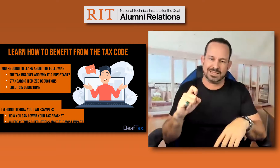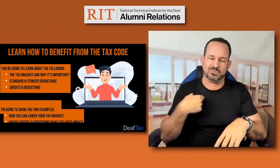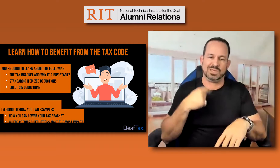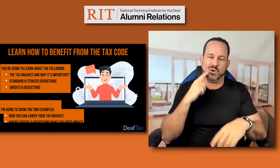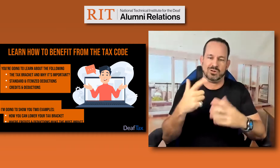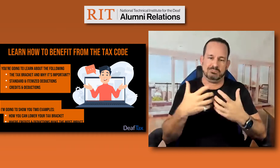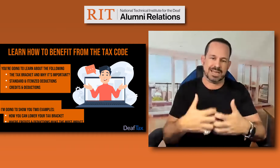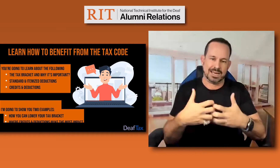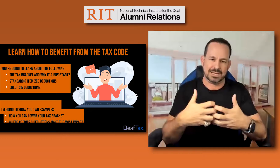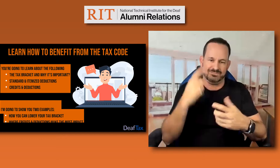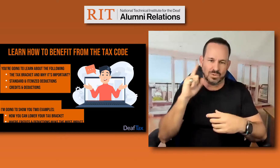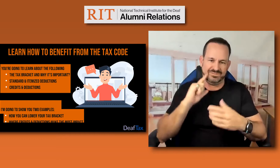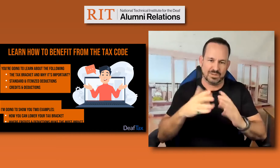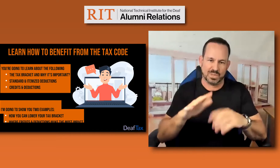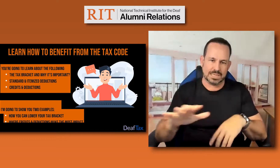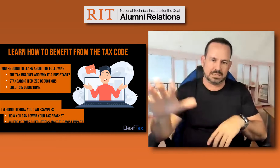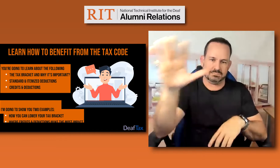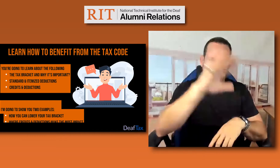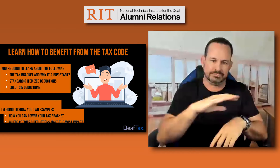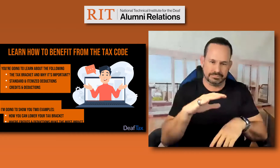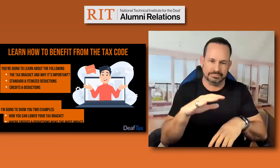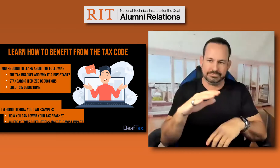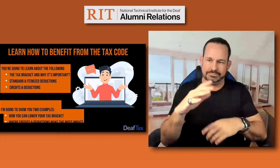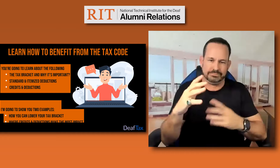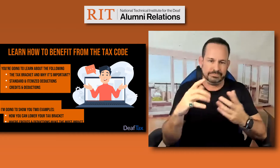to take care of our cars and fix any issues that come up.